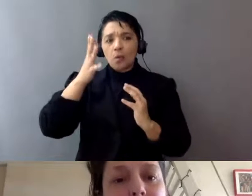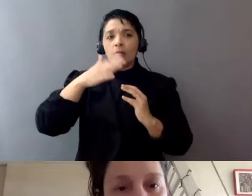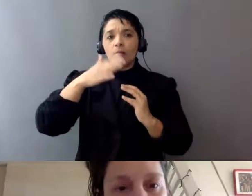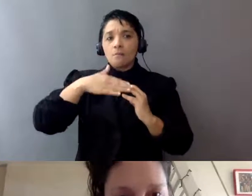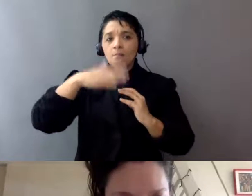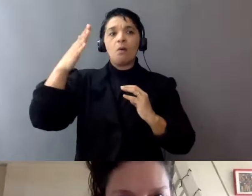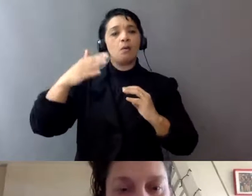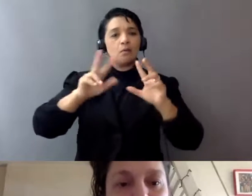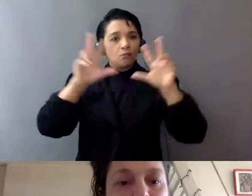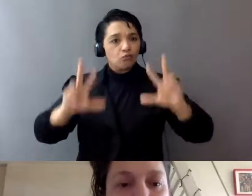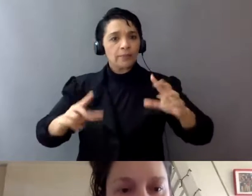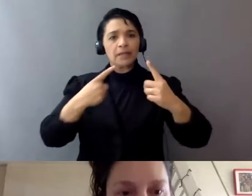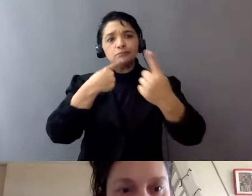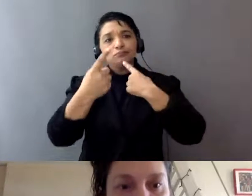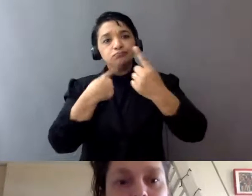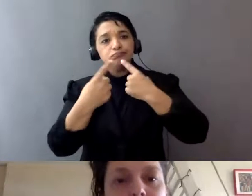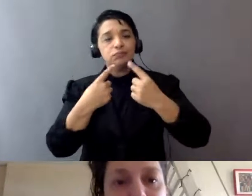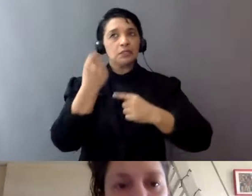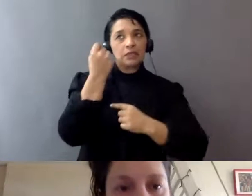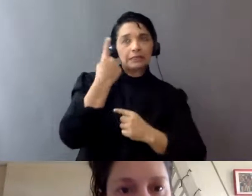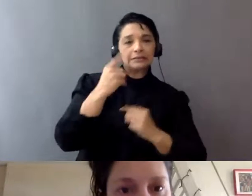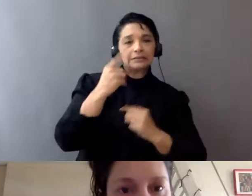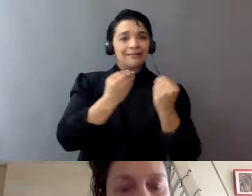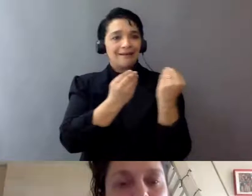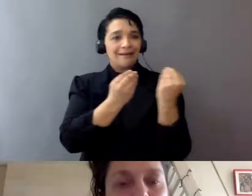this to discuss in this agenda.